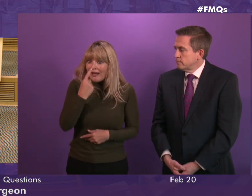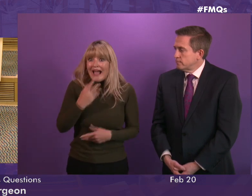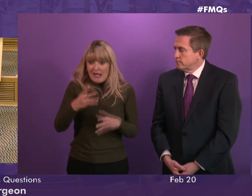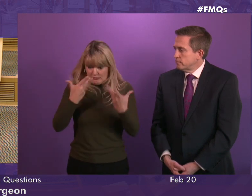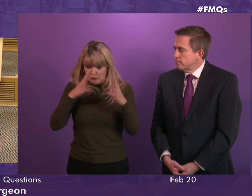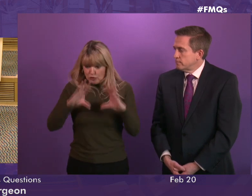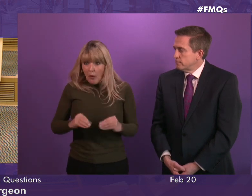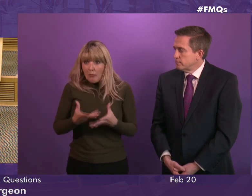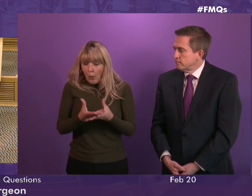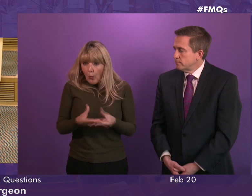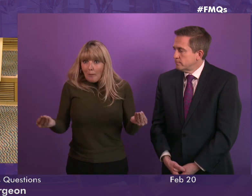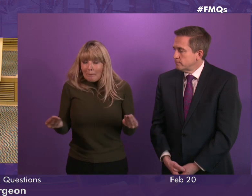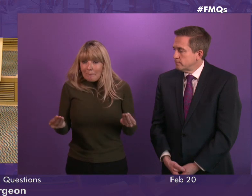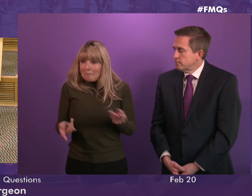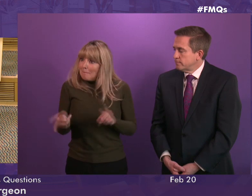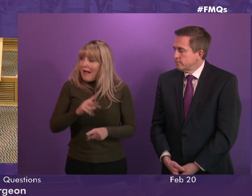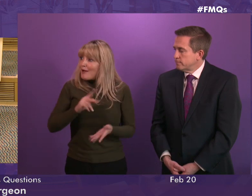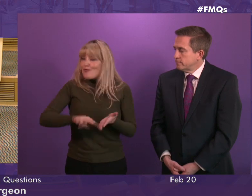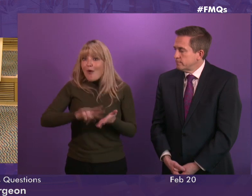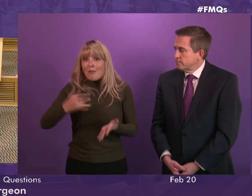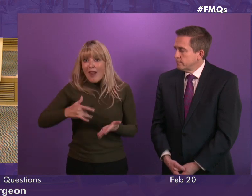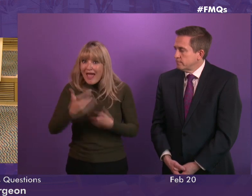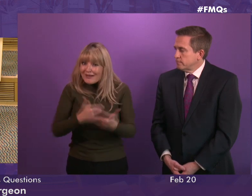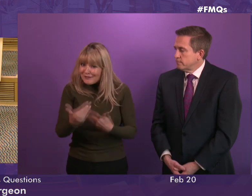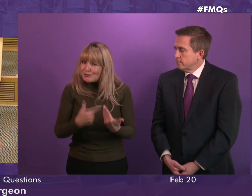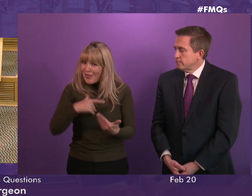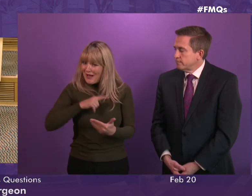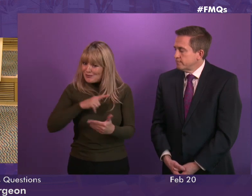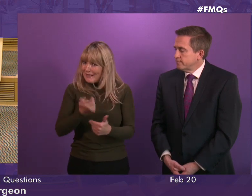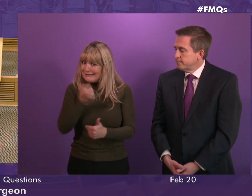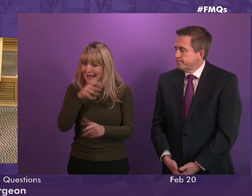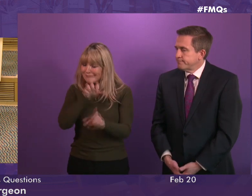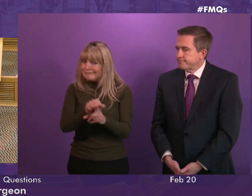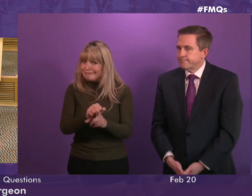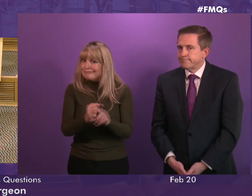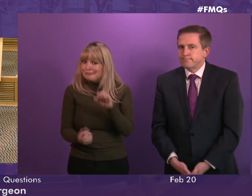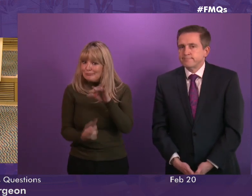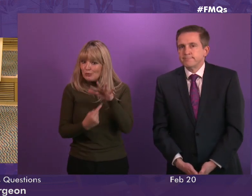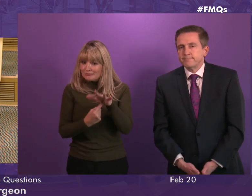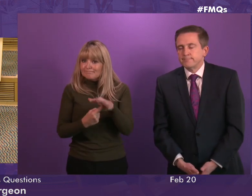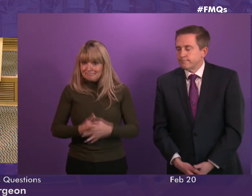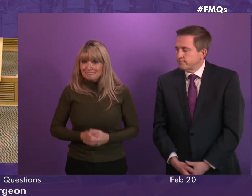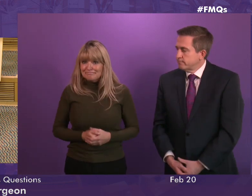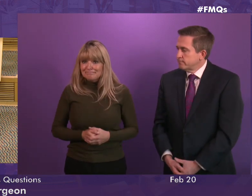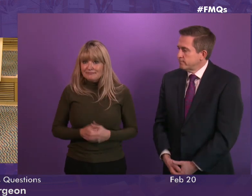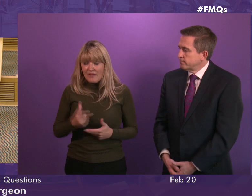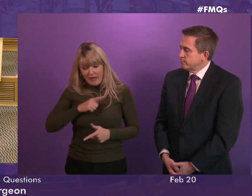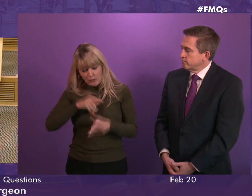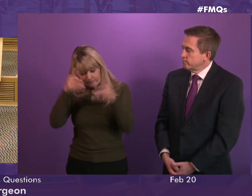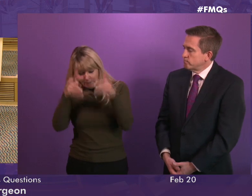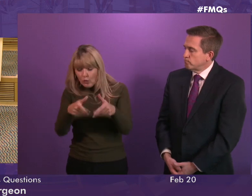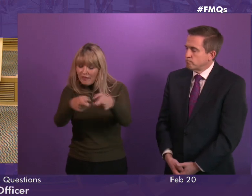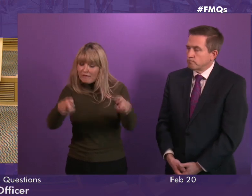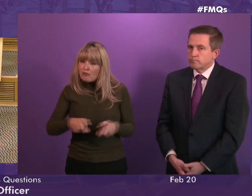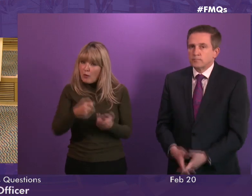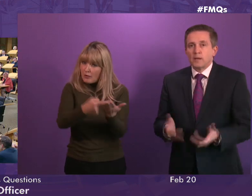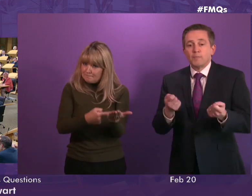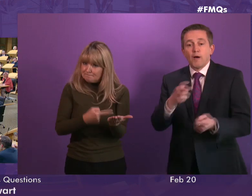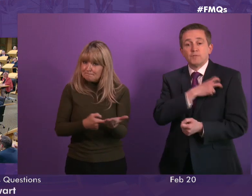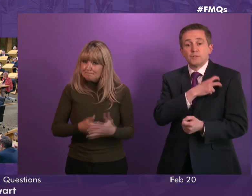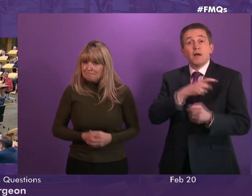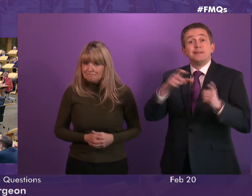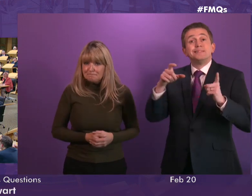are important priorities, which is why they are deliberately focused on in the framework.